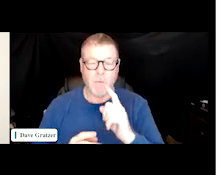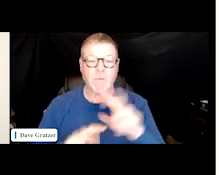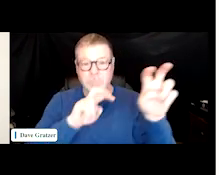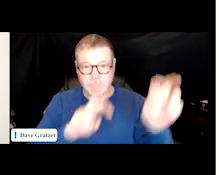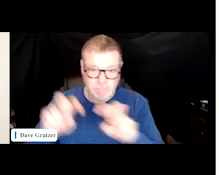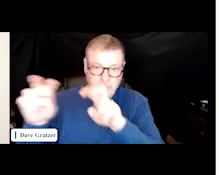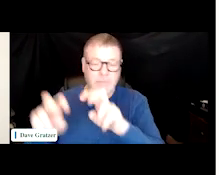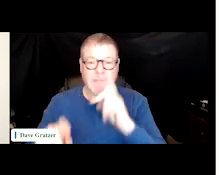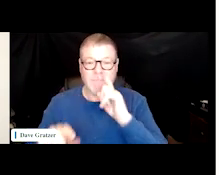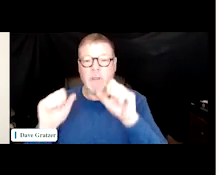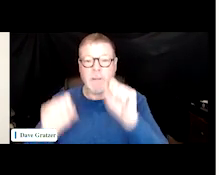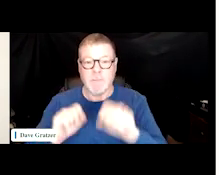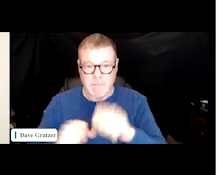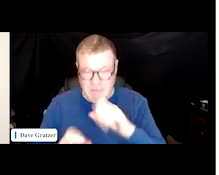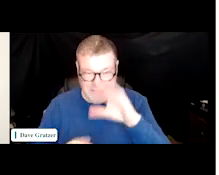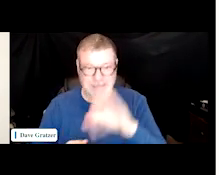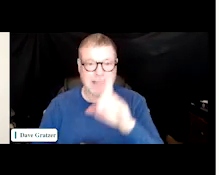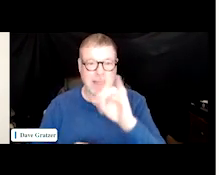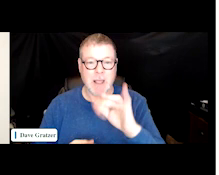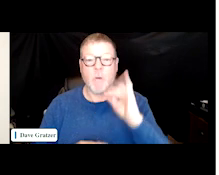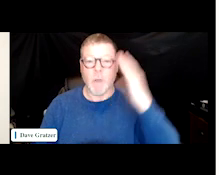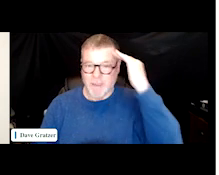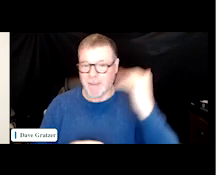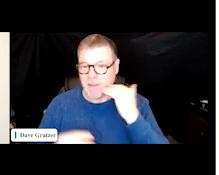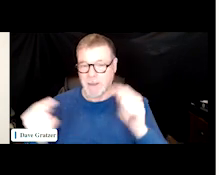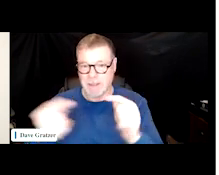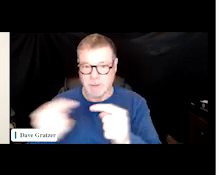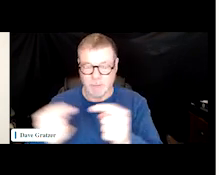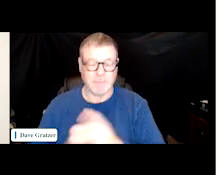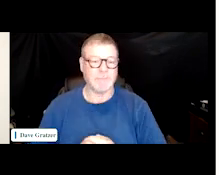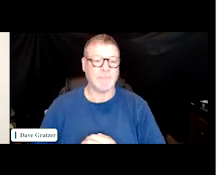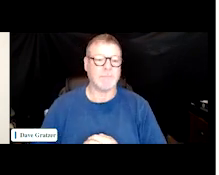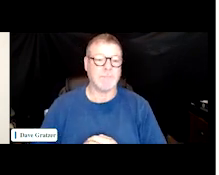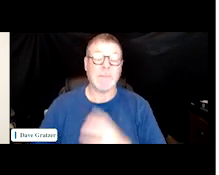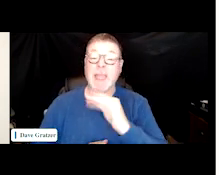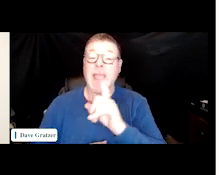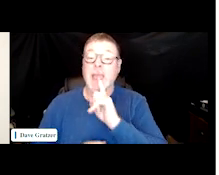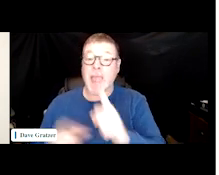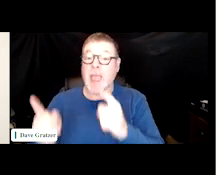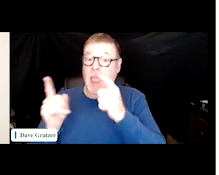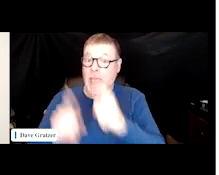for a possible TBI or a head injury. It actually ended up working out great